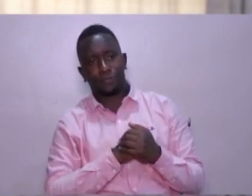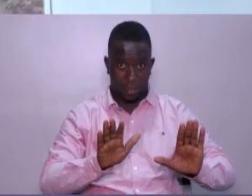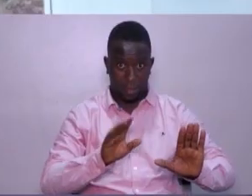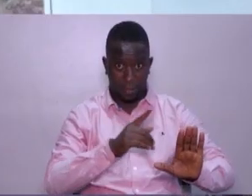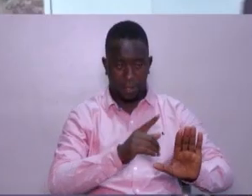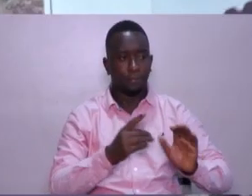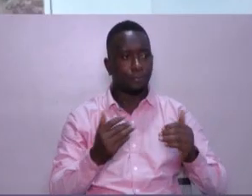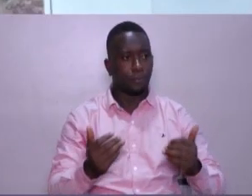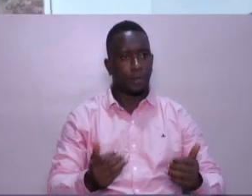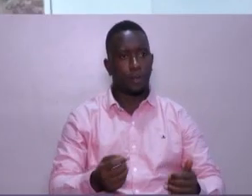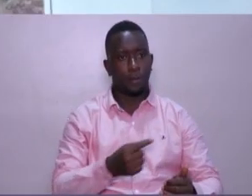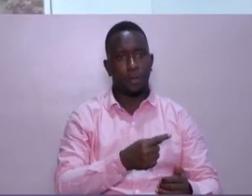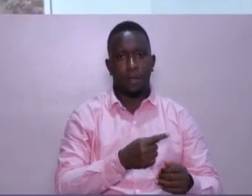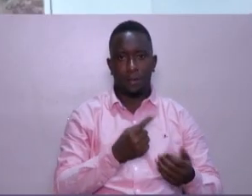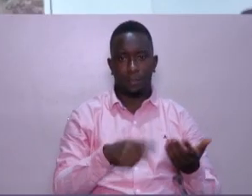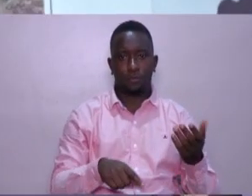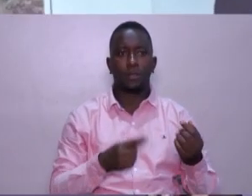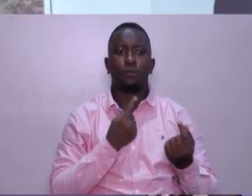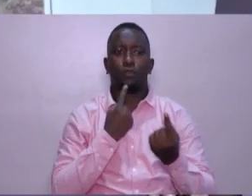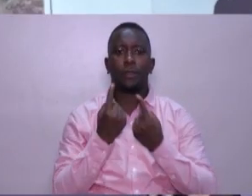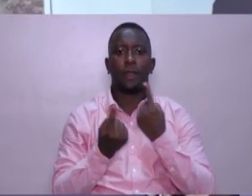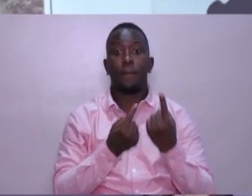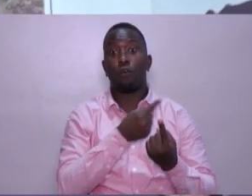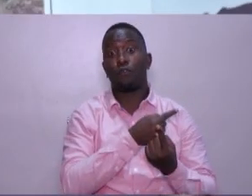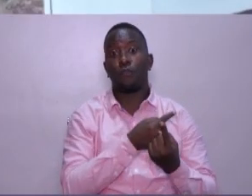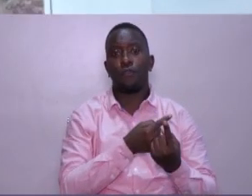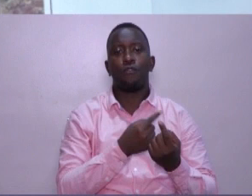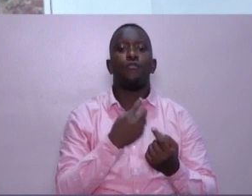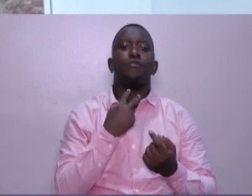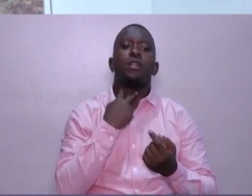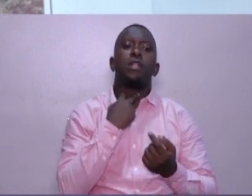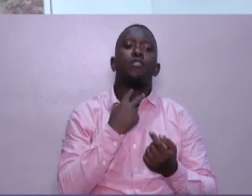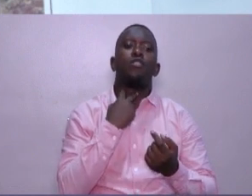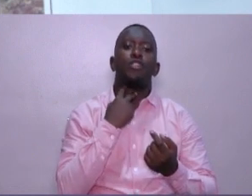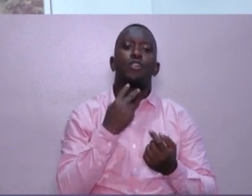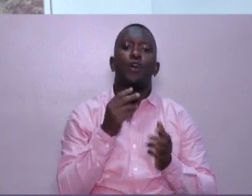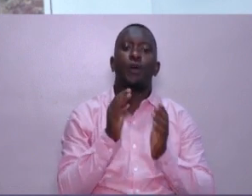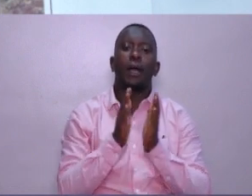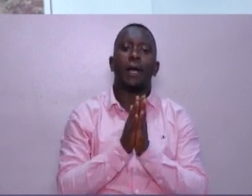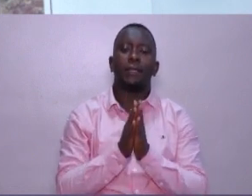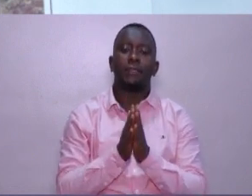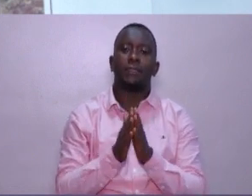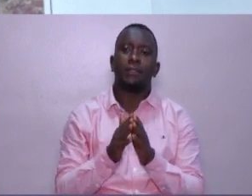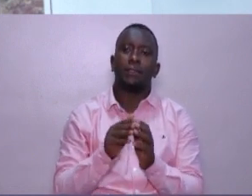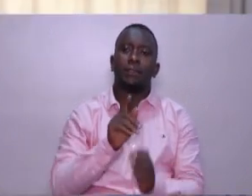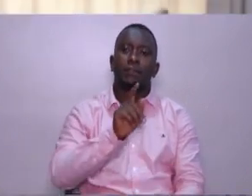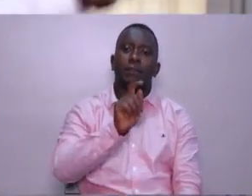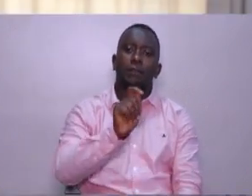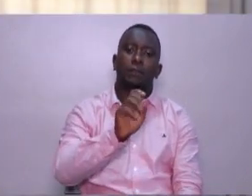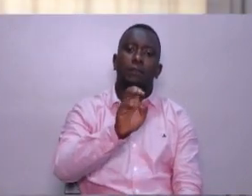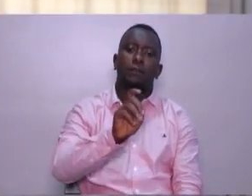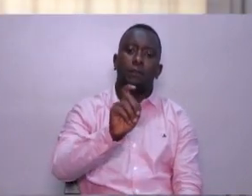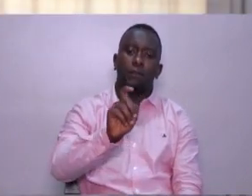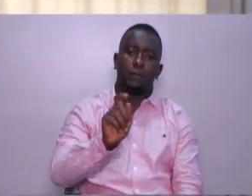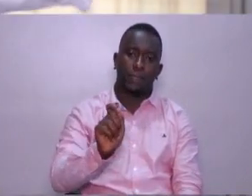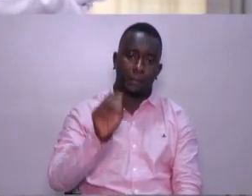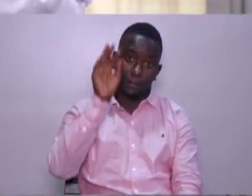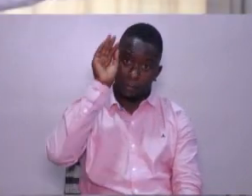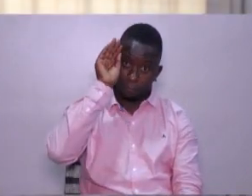so that is what I am talking about . The audio and text so you must be very specific that in whatever you have written